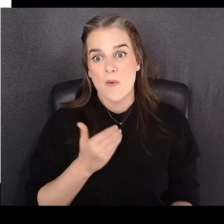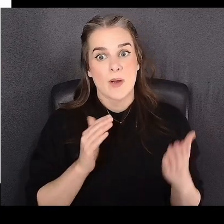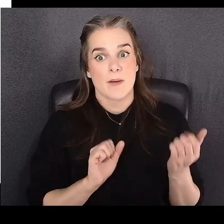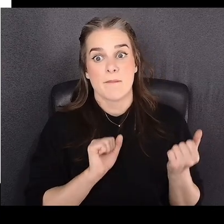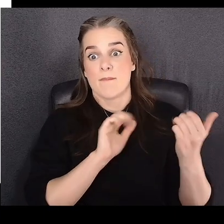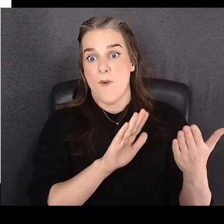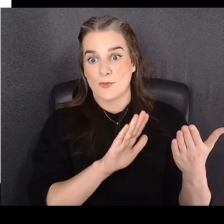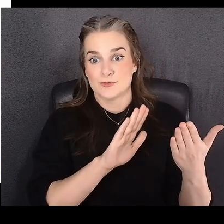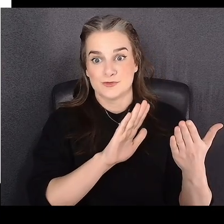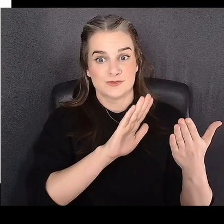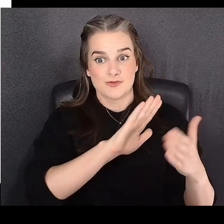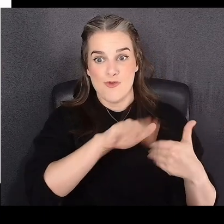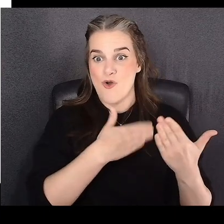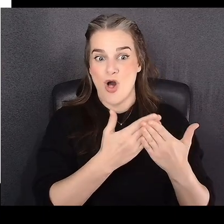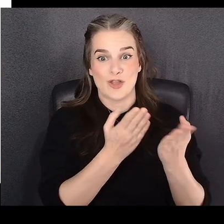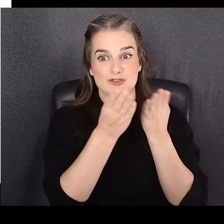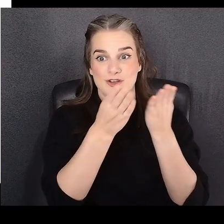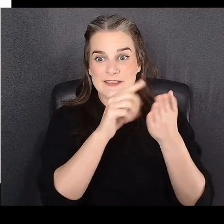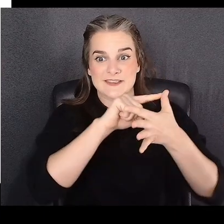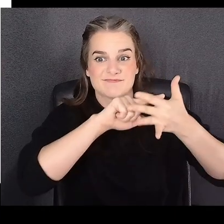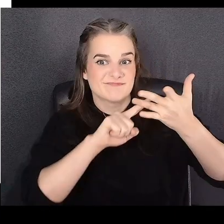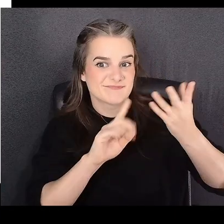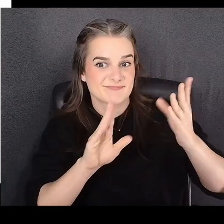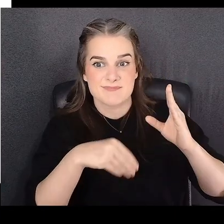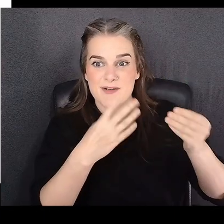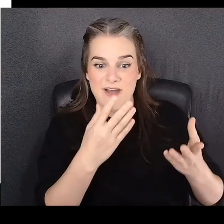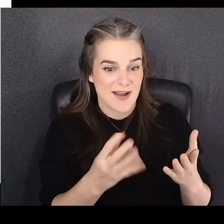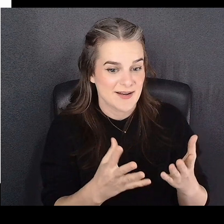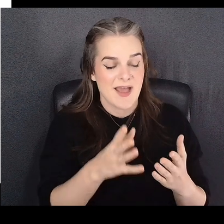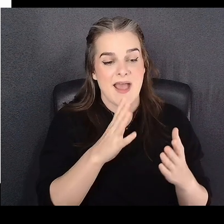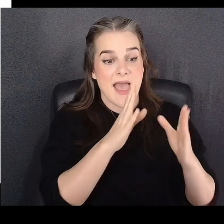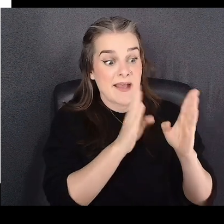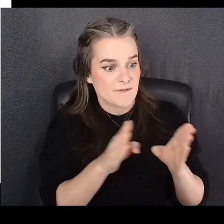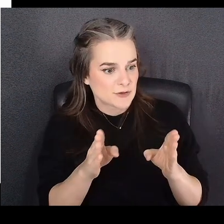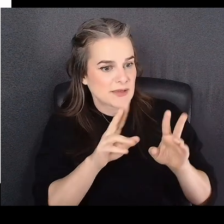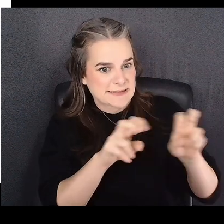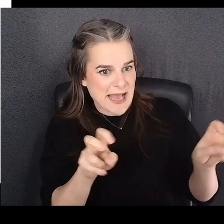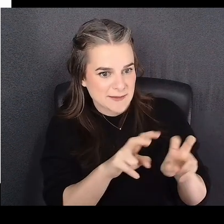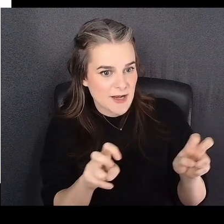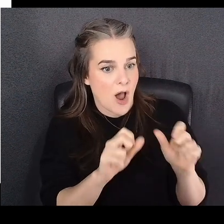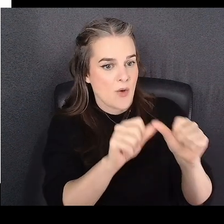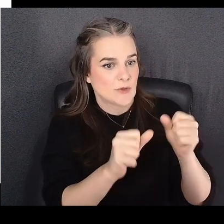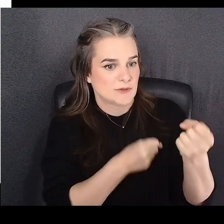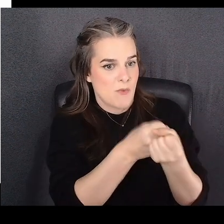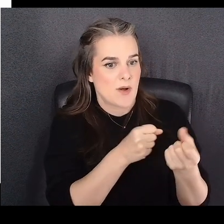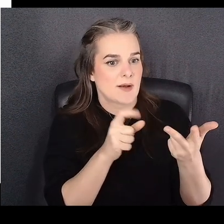Like we said, we provide individualized assessment, ongoing support, and education and training. So our first step with assessment,